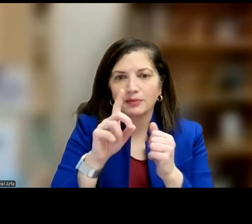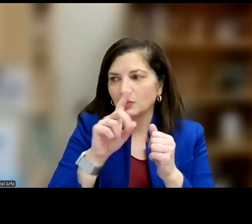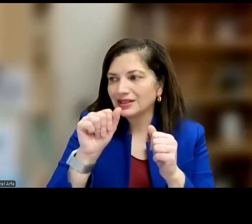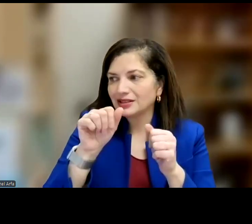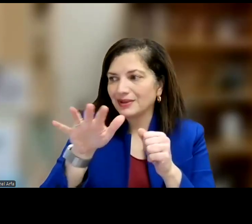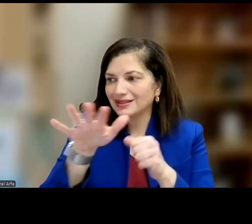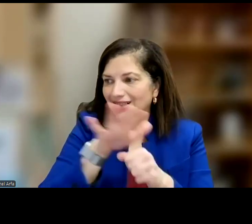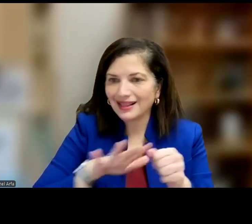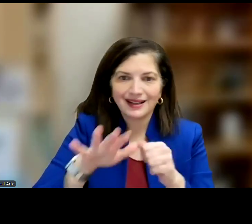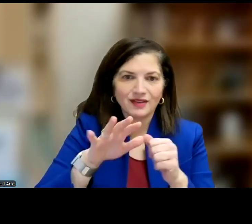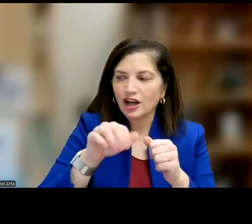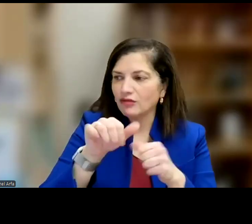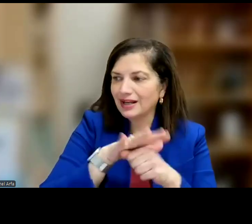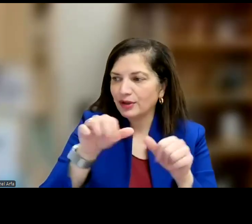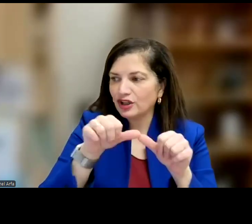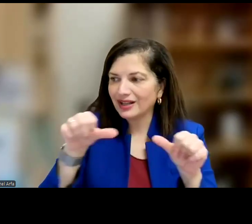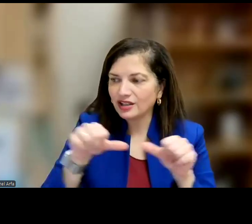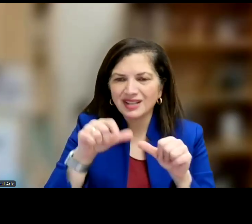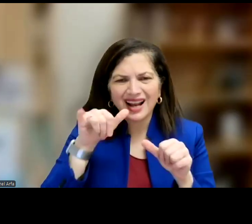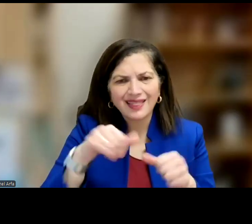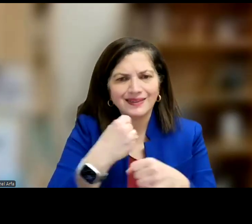13:05:17 works to increase accessibility 13:05:18 so that people with disabilities